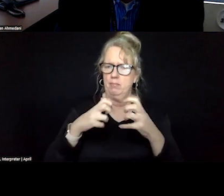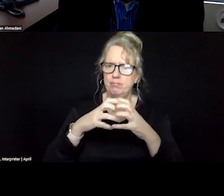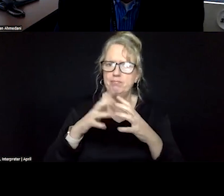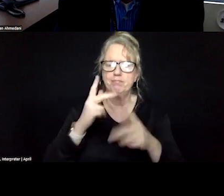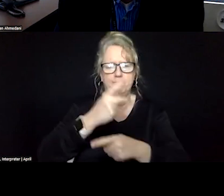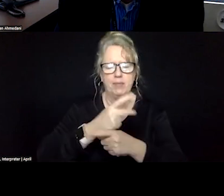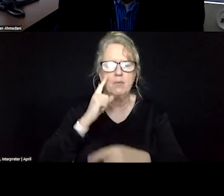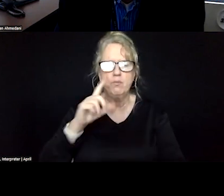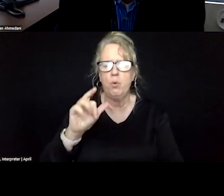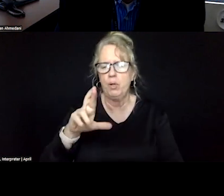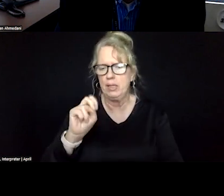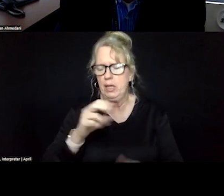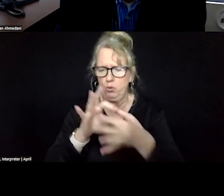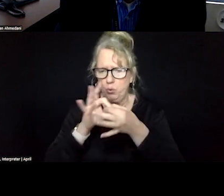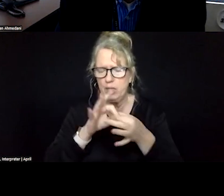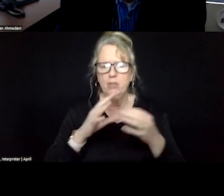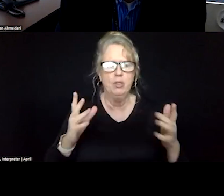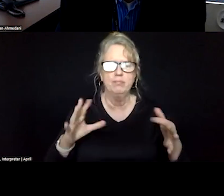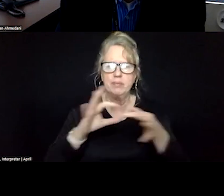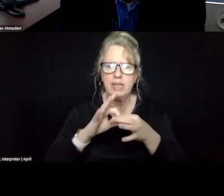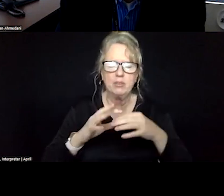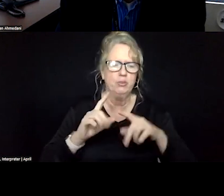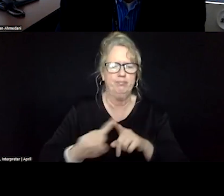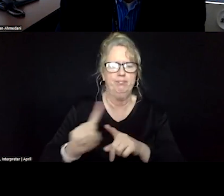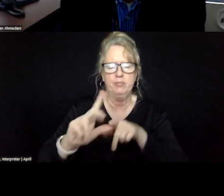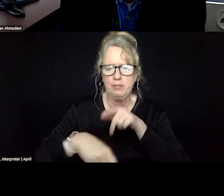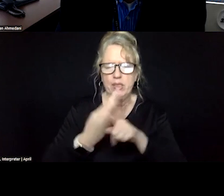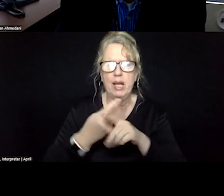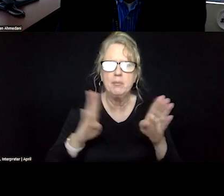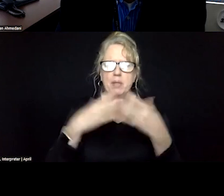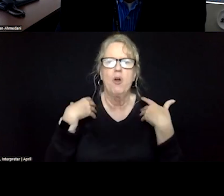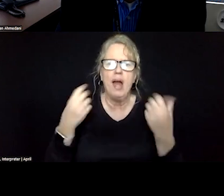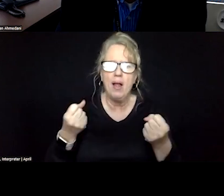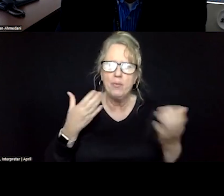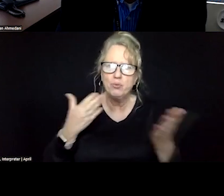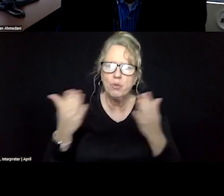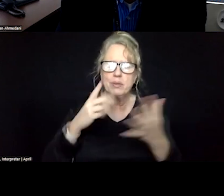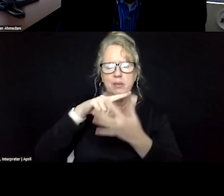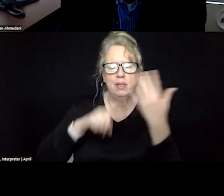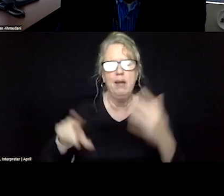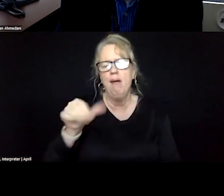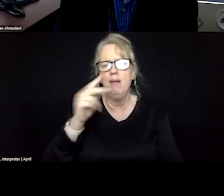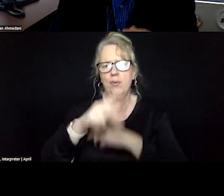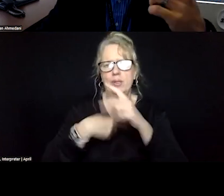COORDINATION AND CONNECTION TO CARE AS NEEDED.